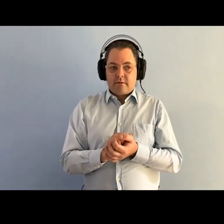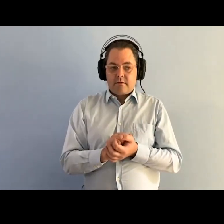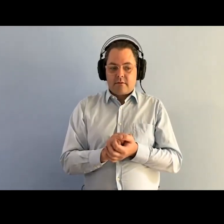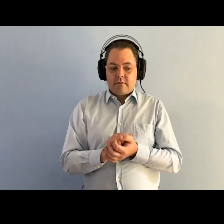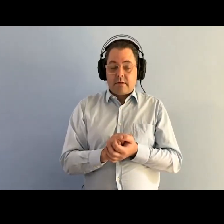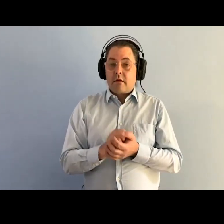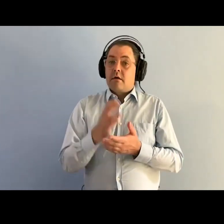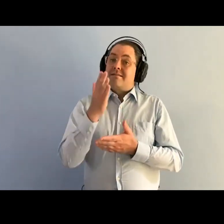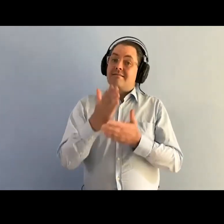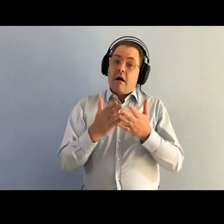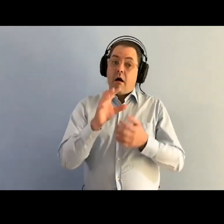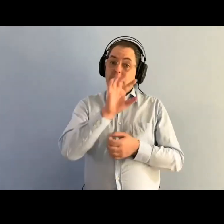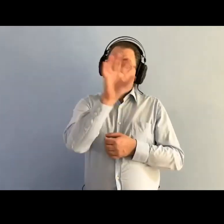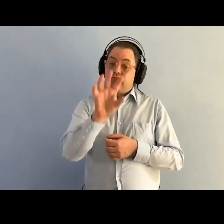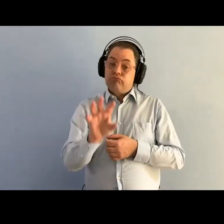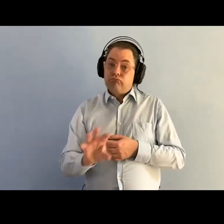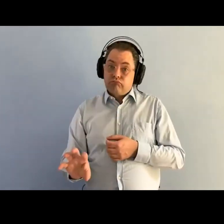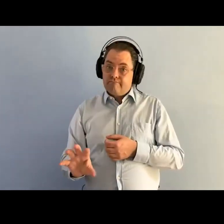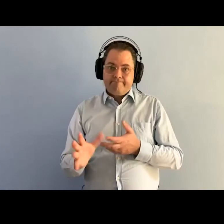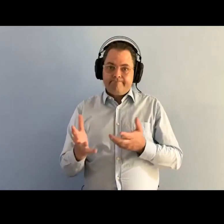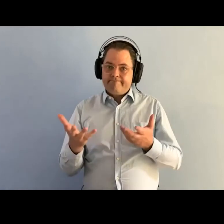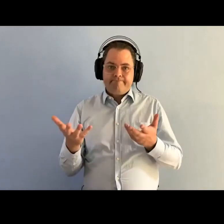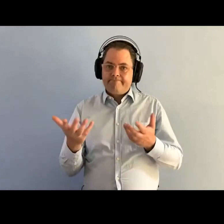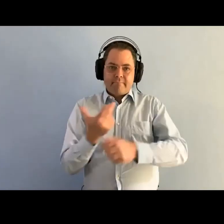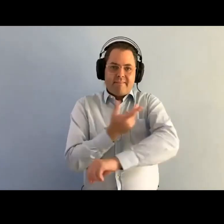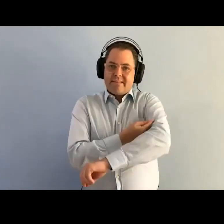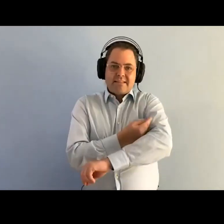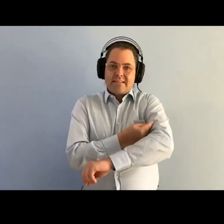other difficulties.